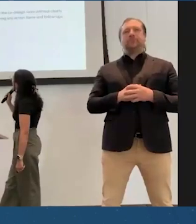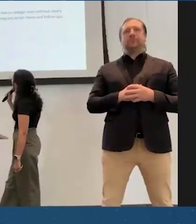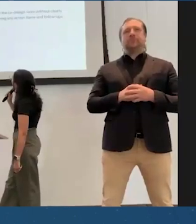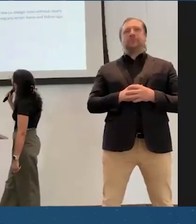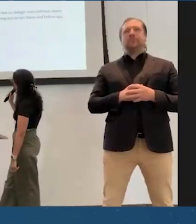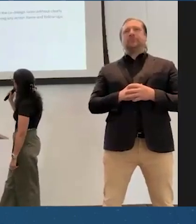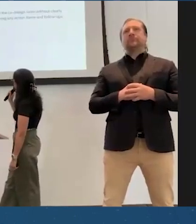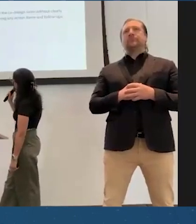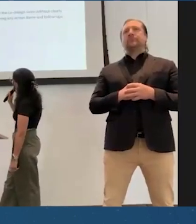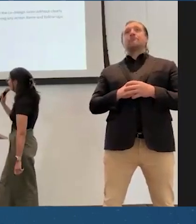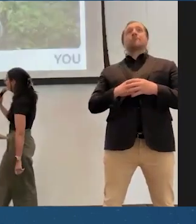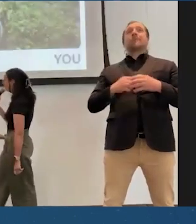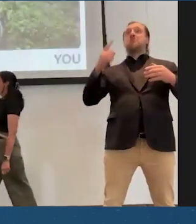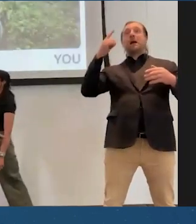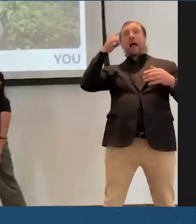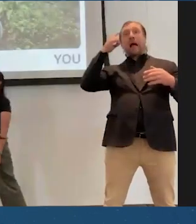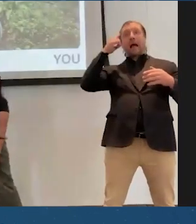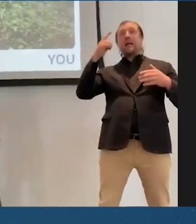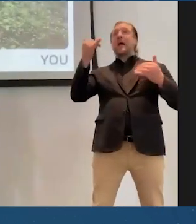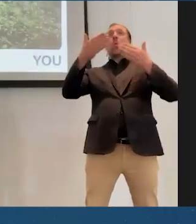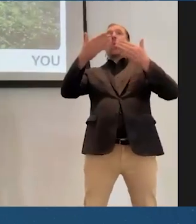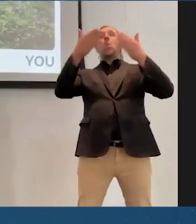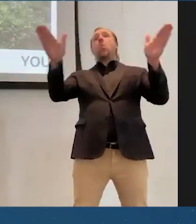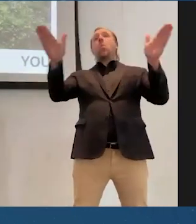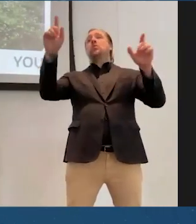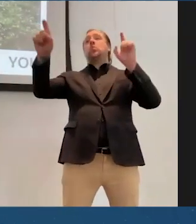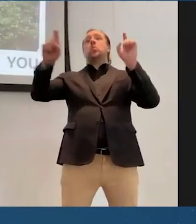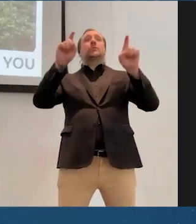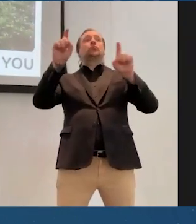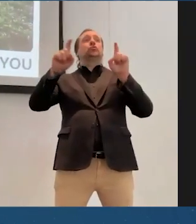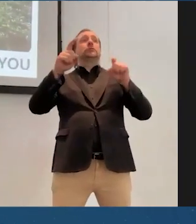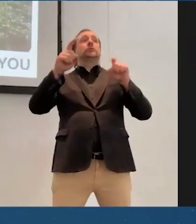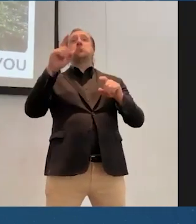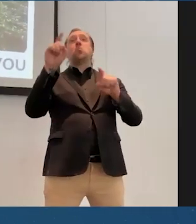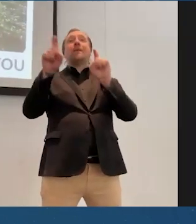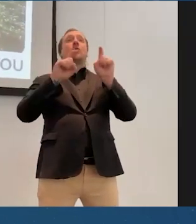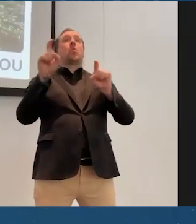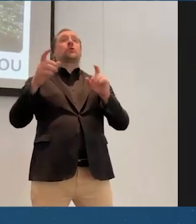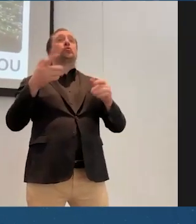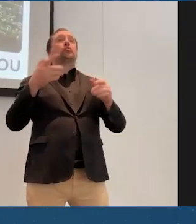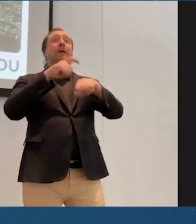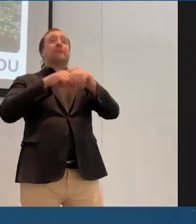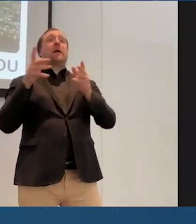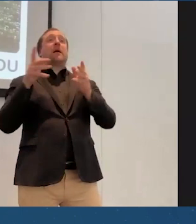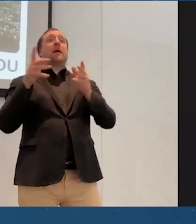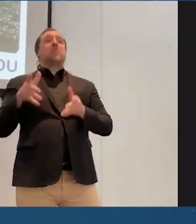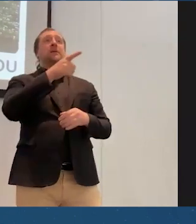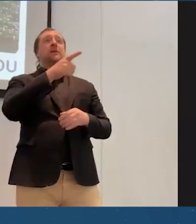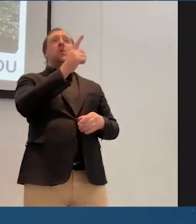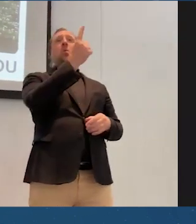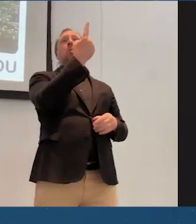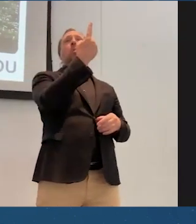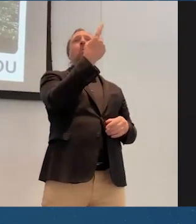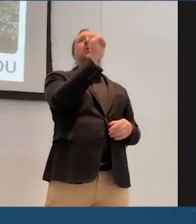With that, we'd love to open it up if we have-- Dylan, do we have any question time? I think we can take one question from the audience here.